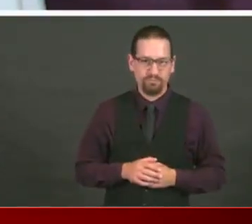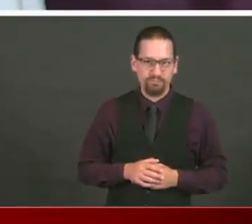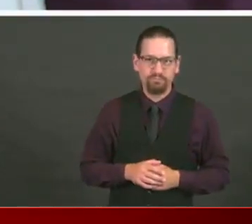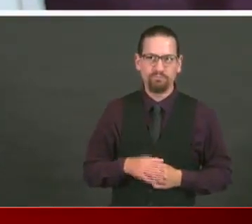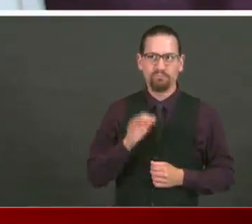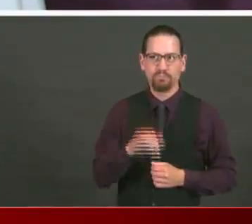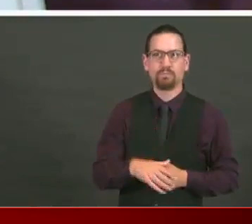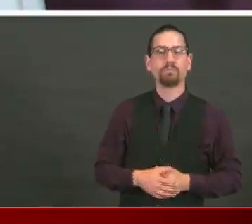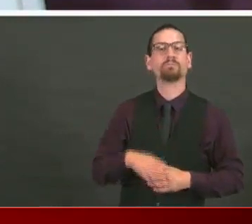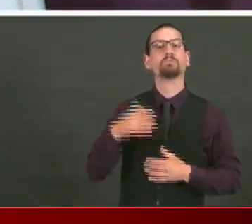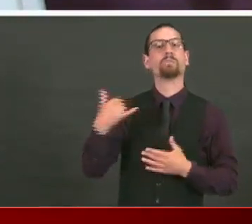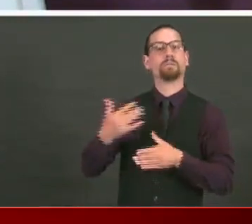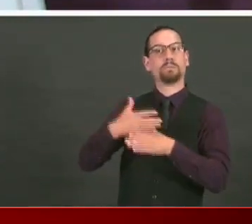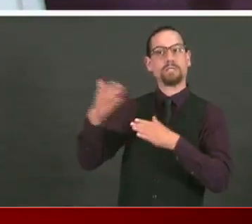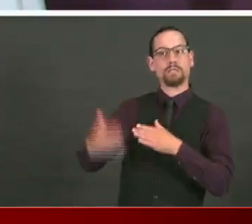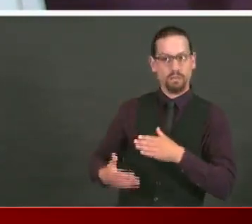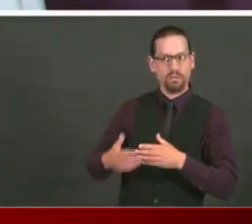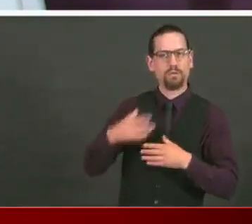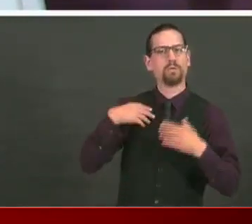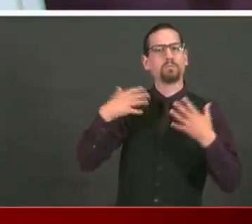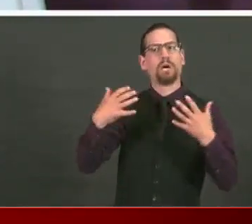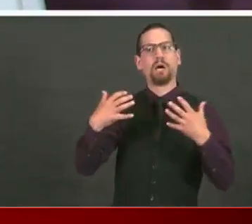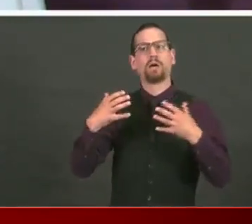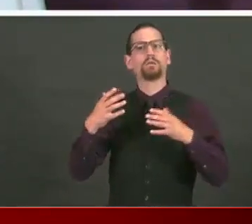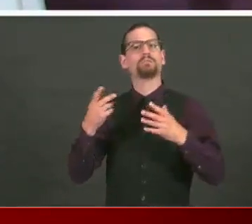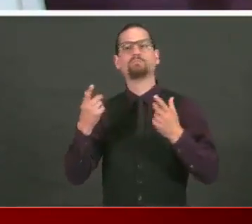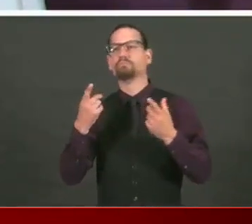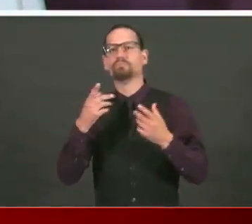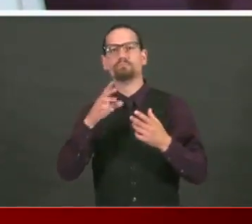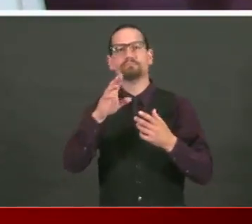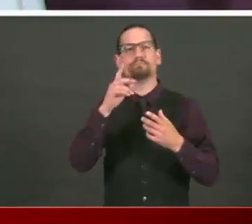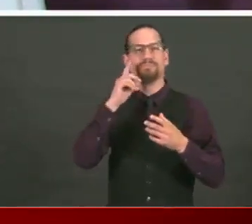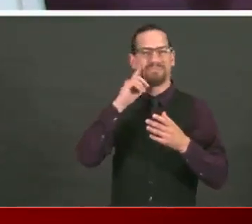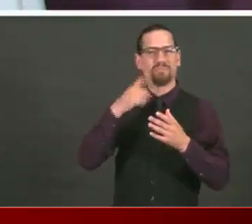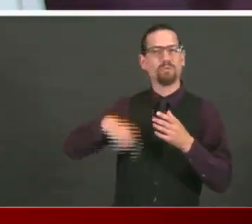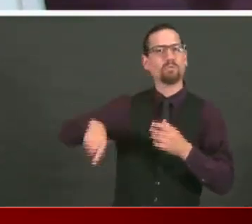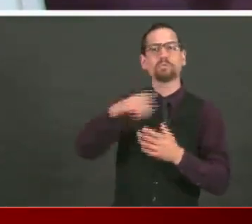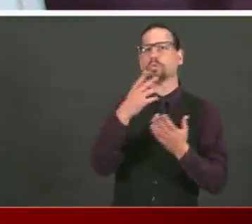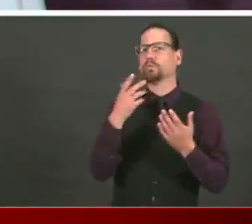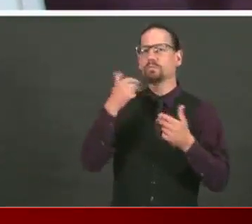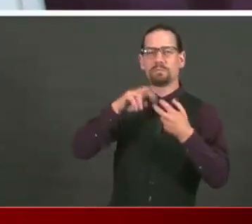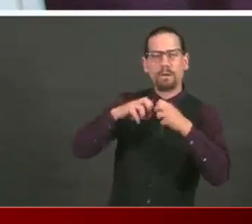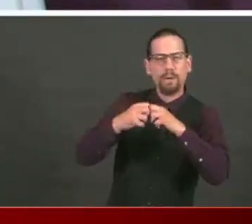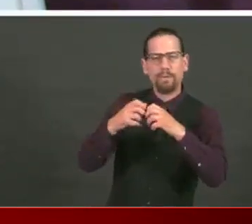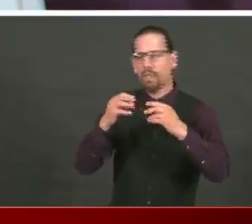ANOTHER BIT OF NEWS, BY THIS WEEKEND WE ARE EXPECTING TO LAUNCH A NEW TOOL SO YOU CAN